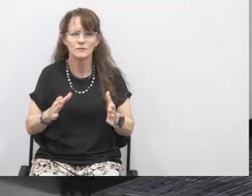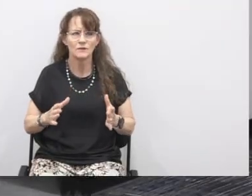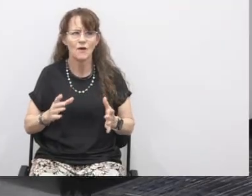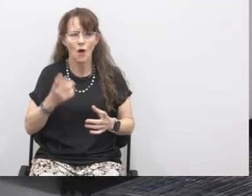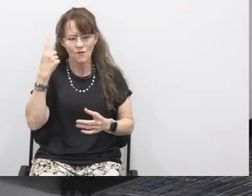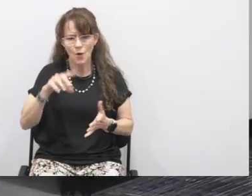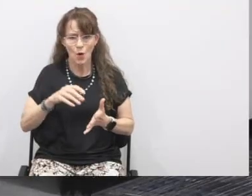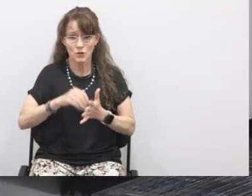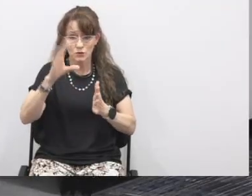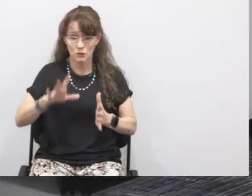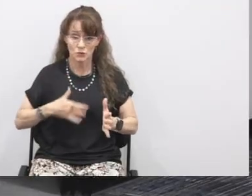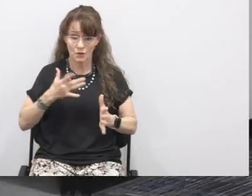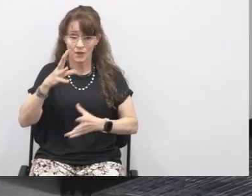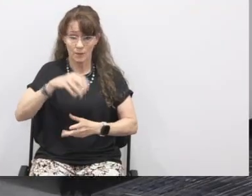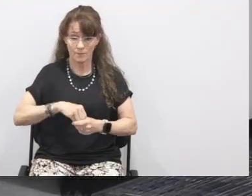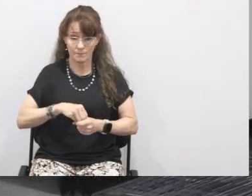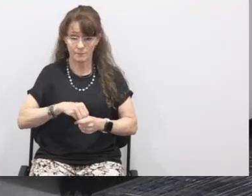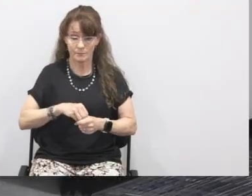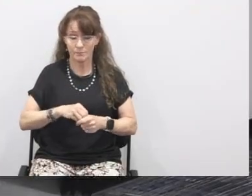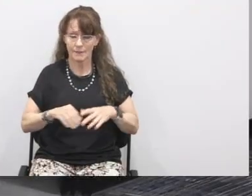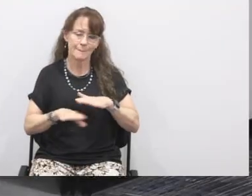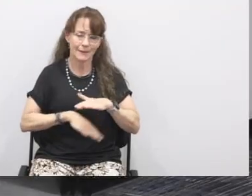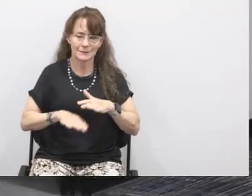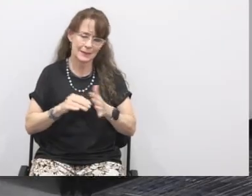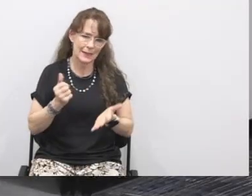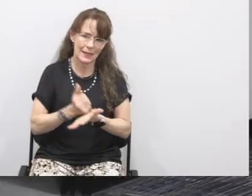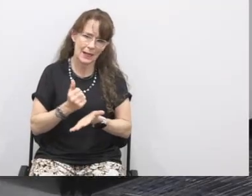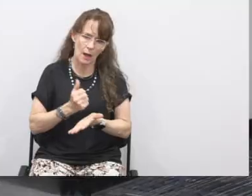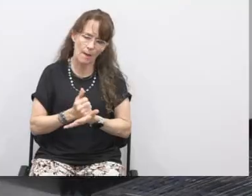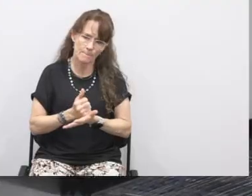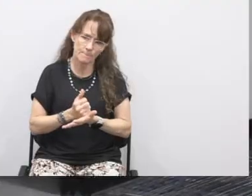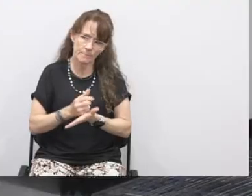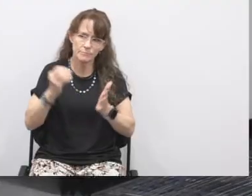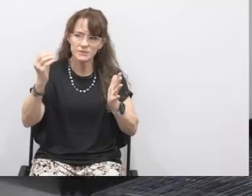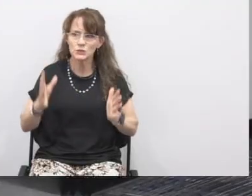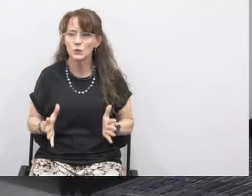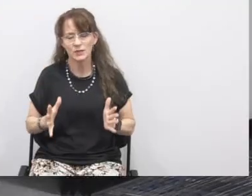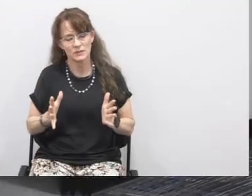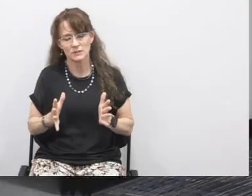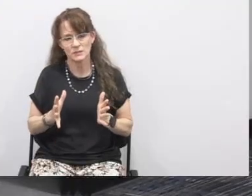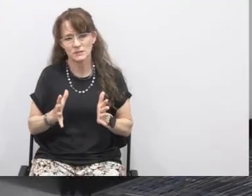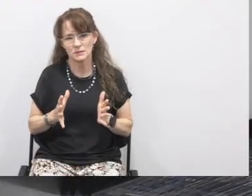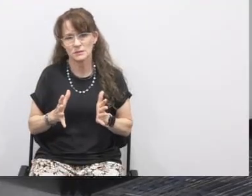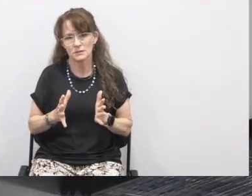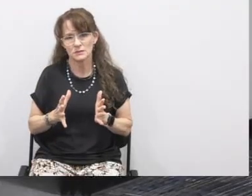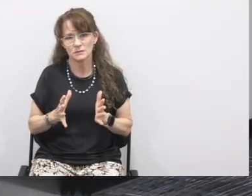What it basically helped as what I said already, is it helps students of how to think,